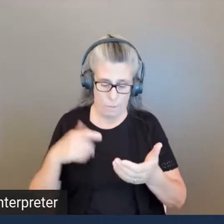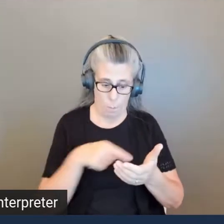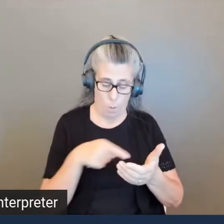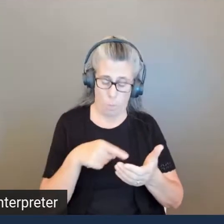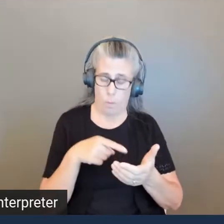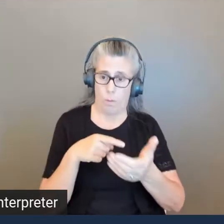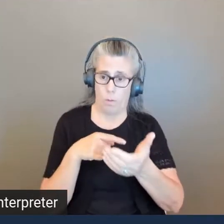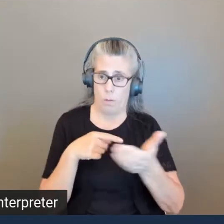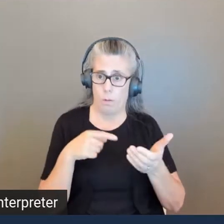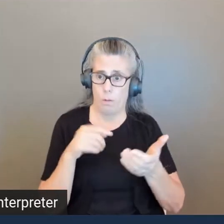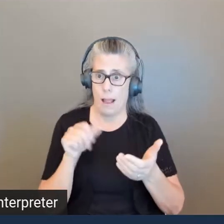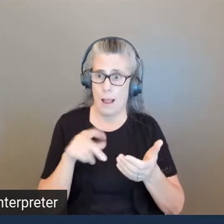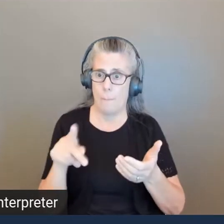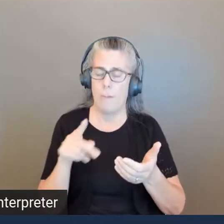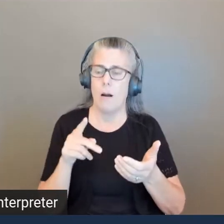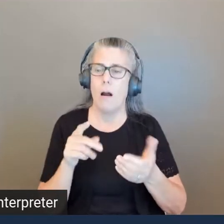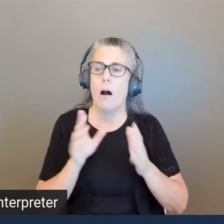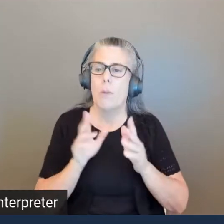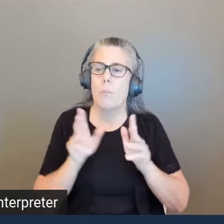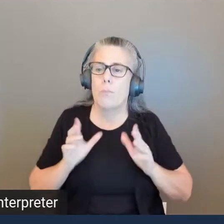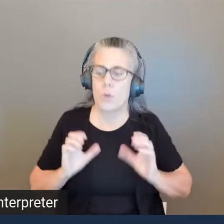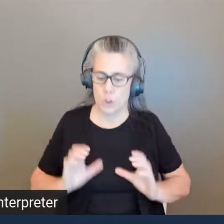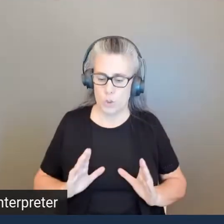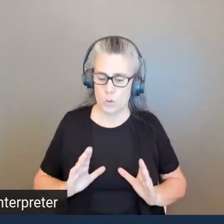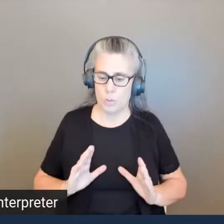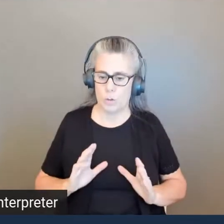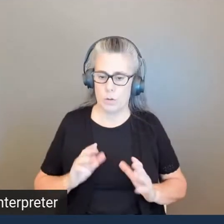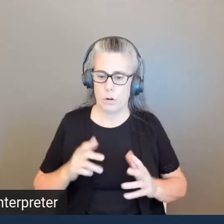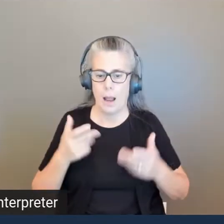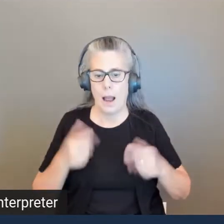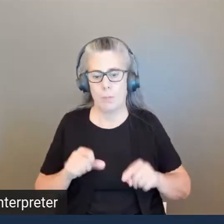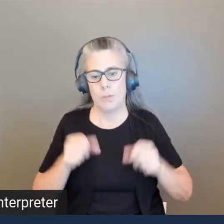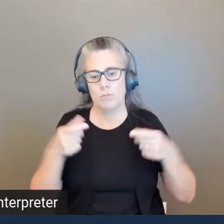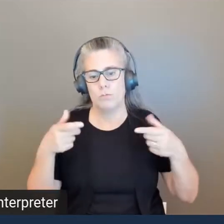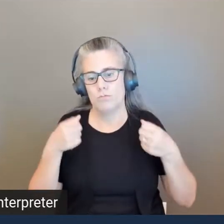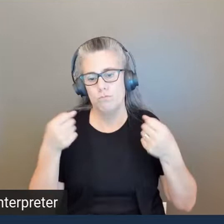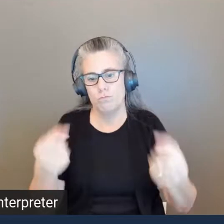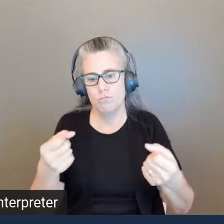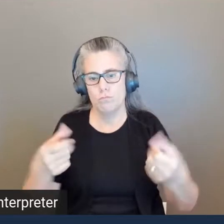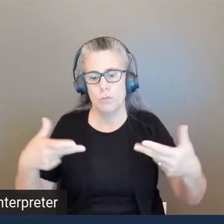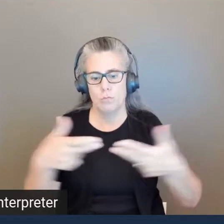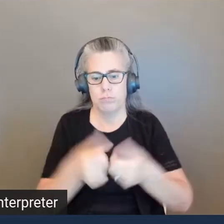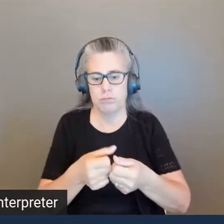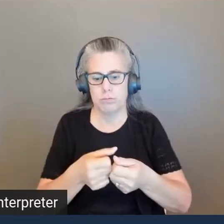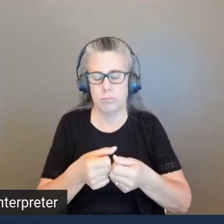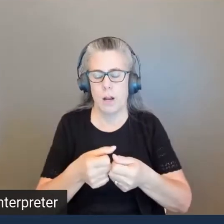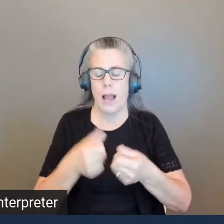So essentially you got into a fender bender. You're taking pictures of your car and you're, through